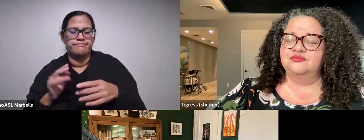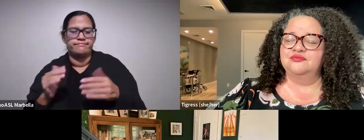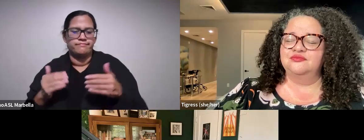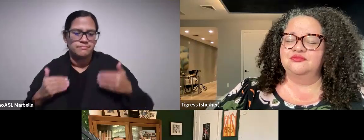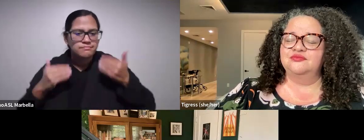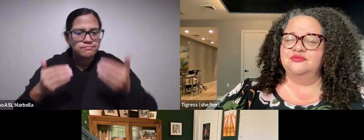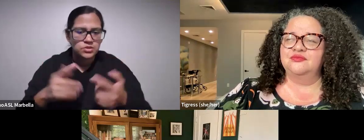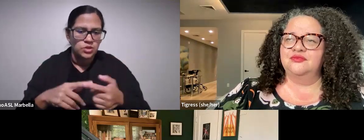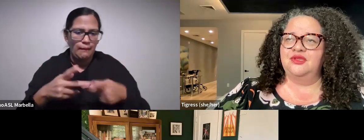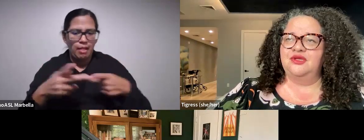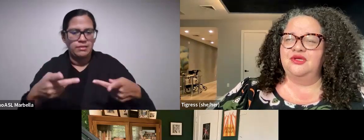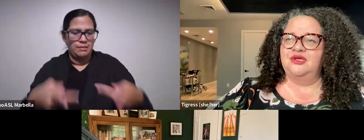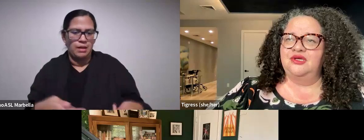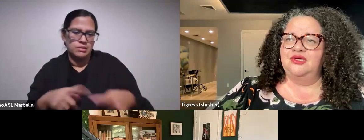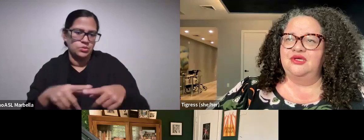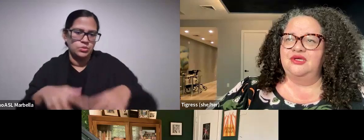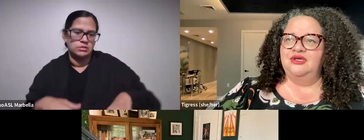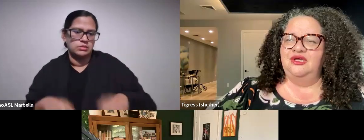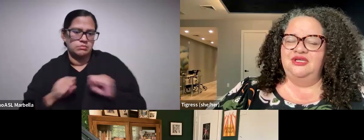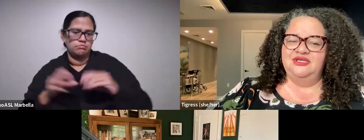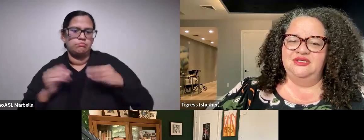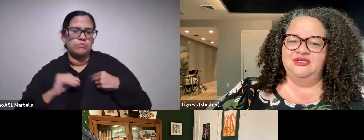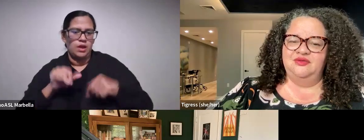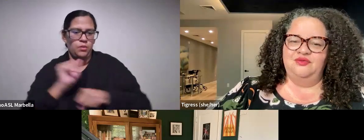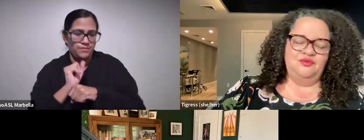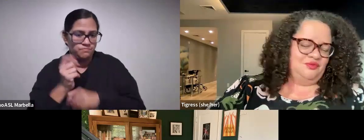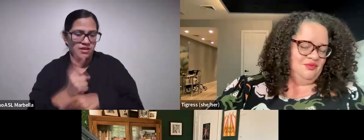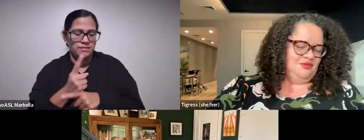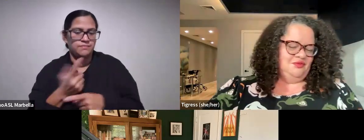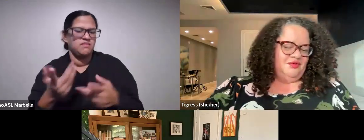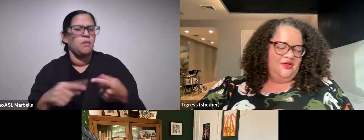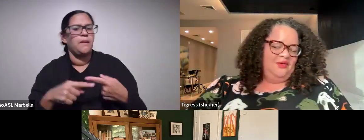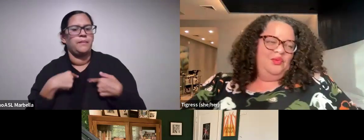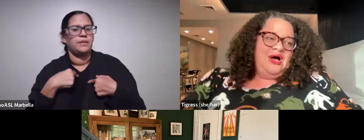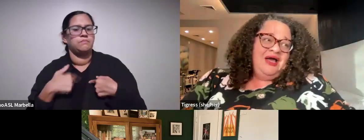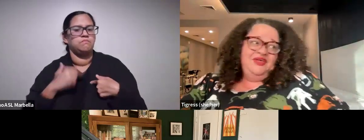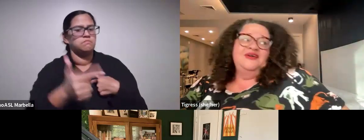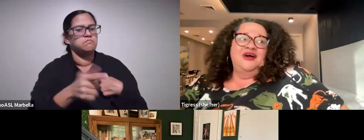So until then it sort of falls to us. How about you tell me about aha moments. Well, I think